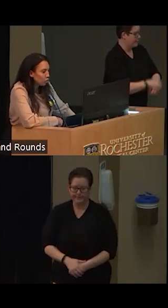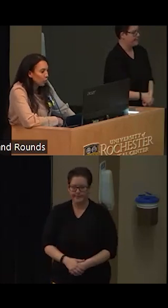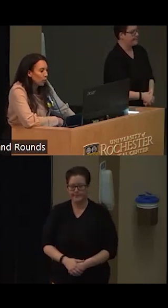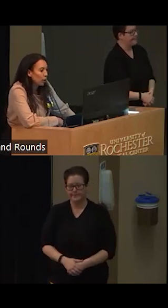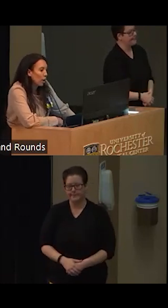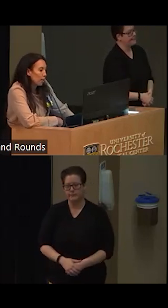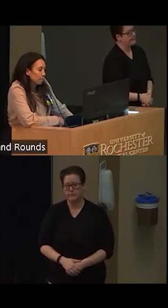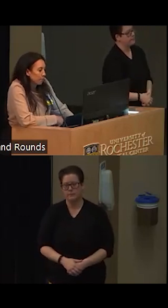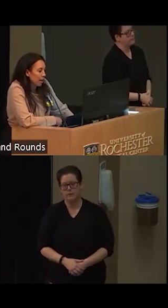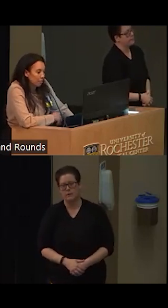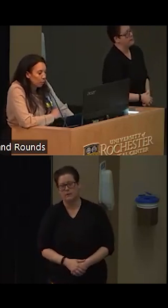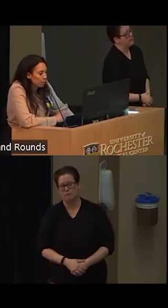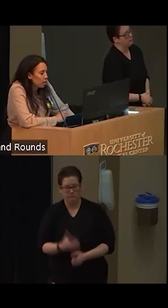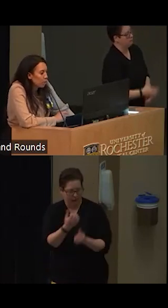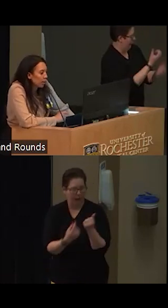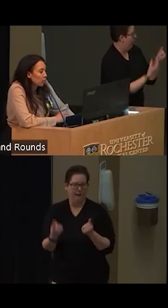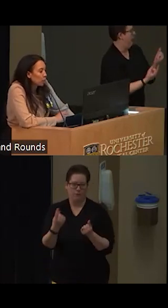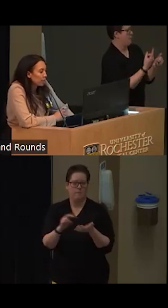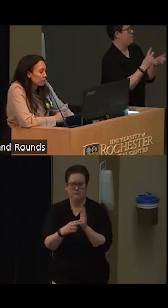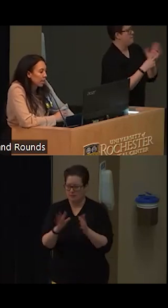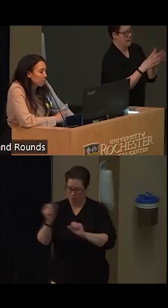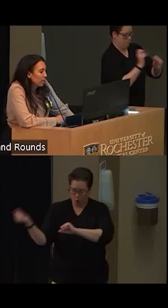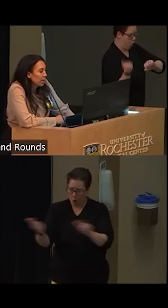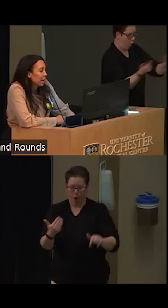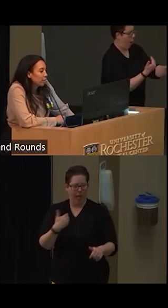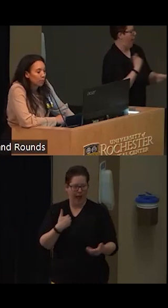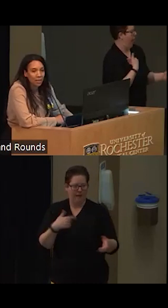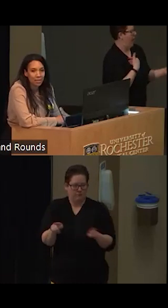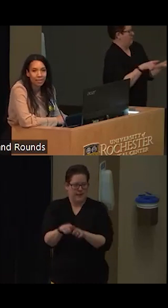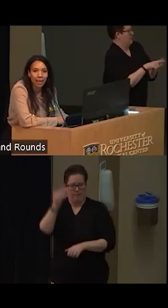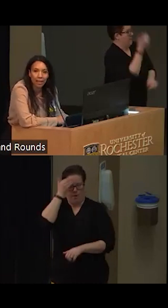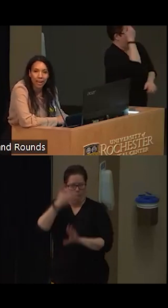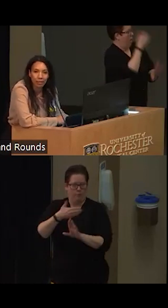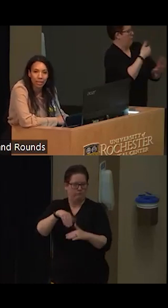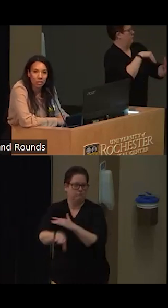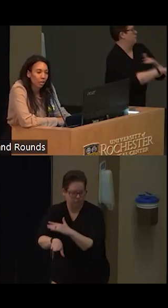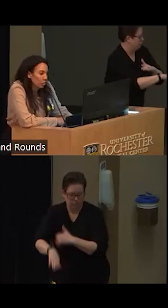so um everyone was coming with the same knowledge base and then again racial and